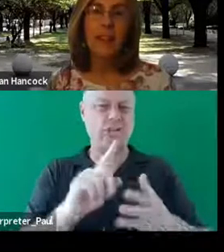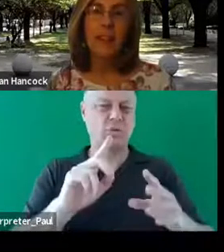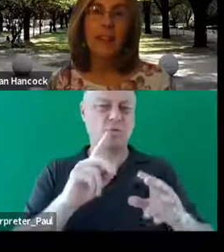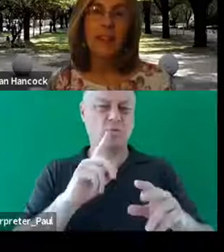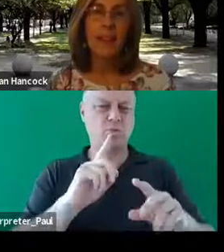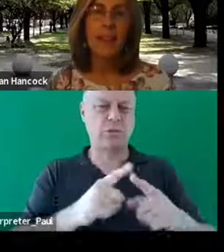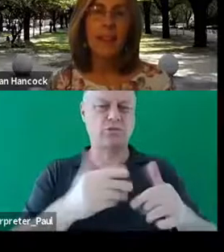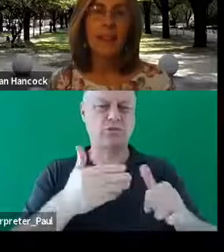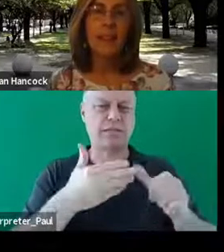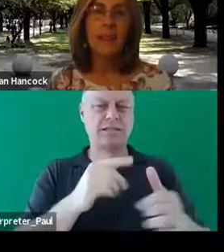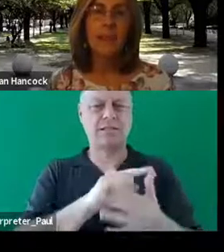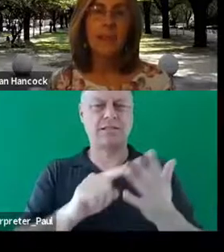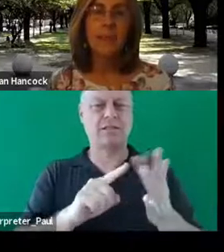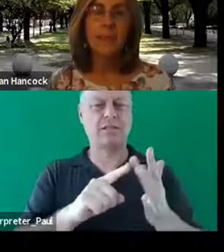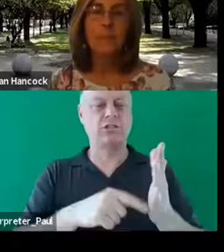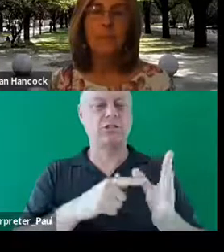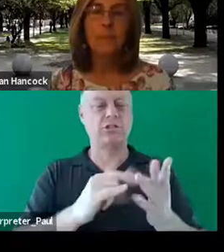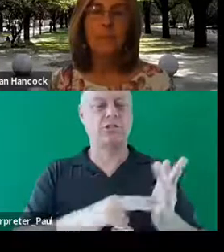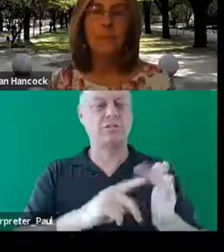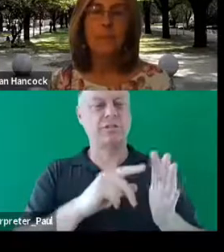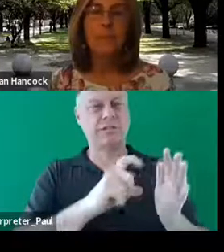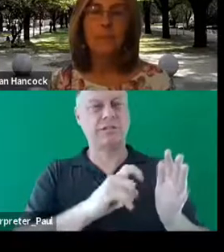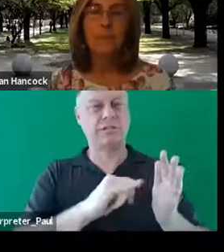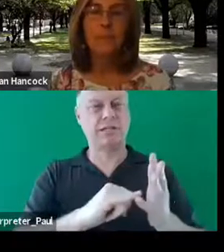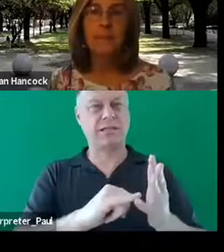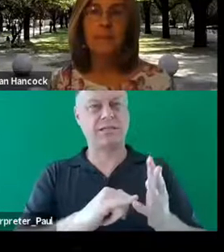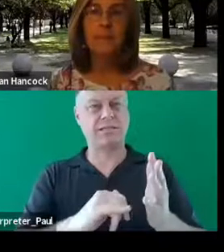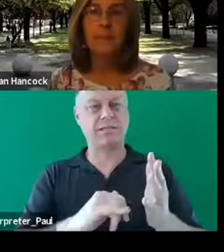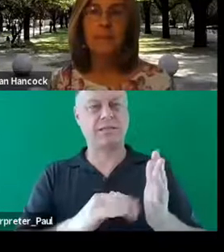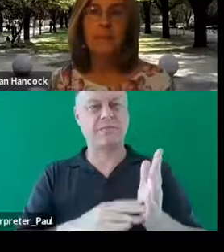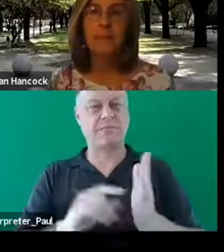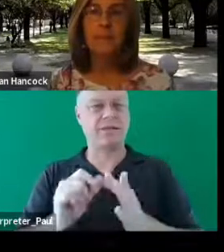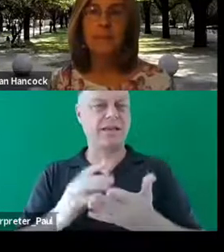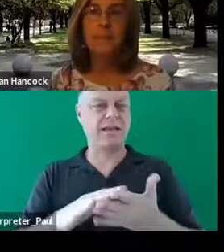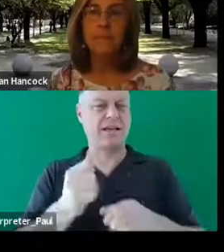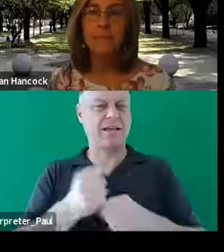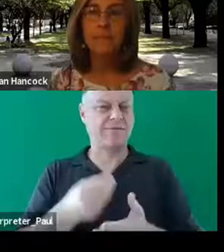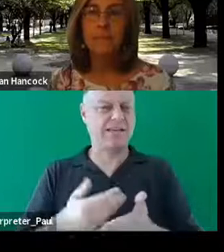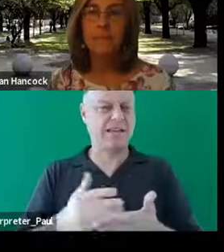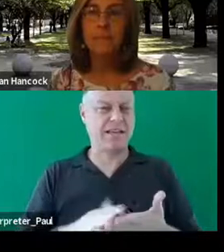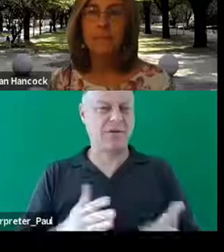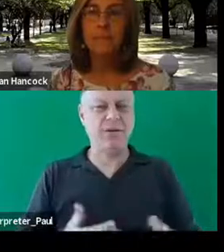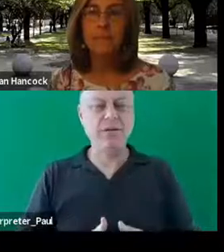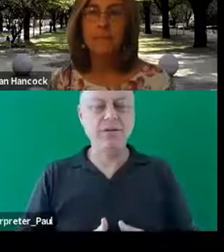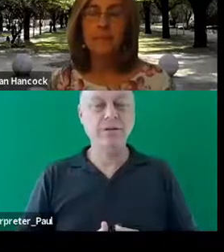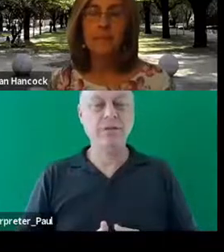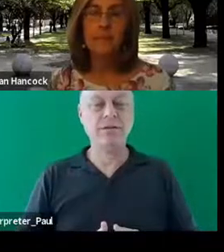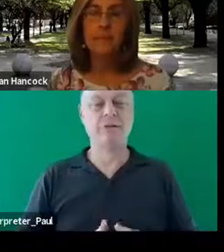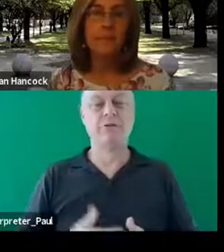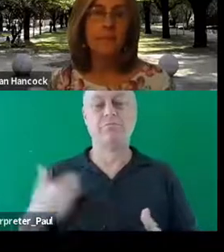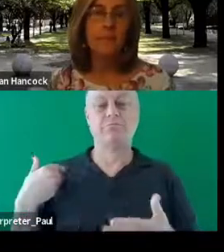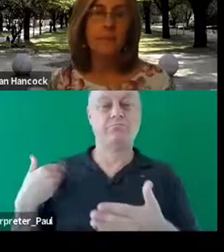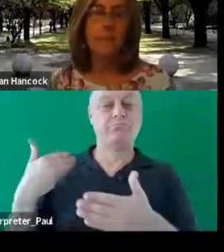Jasmine, about how is your CMSP funded? JASMINE: Well, prior to 2020, the additional